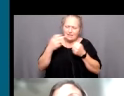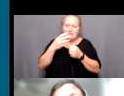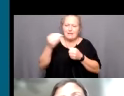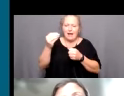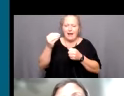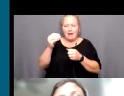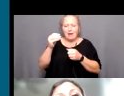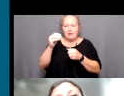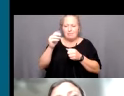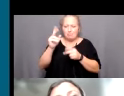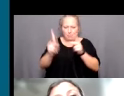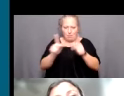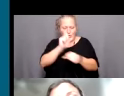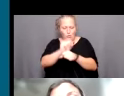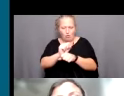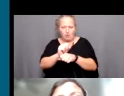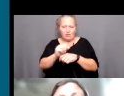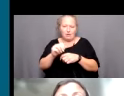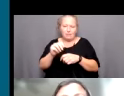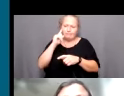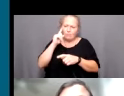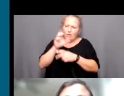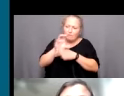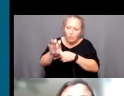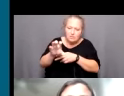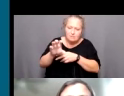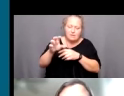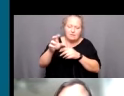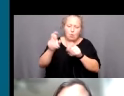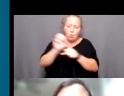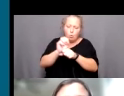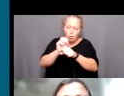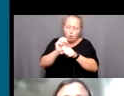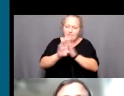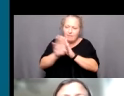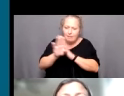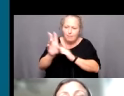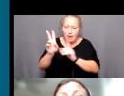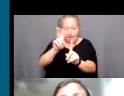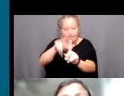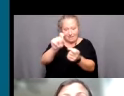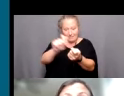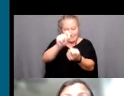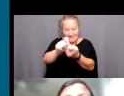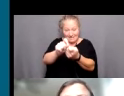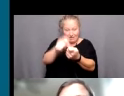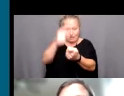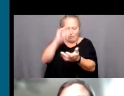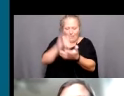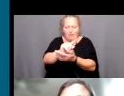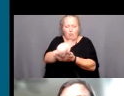just talked about in terms of enforcement and workforce development and we apply it more specifically to this question.